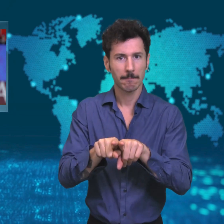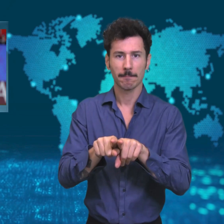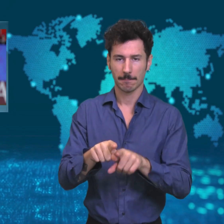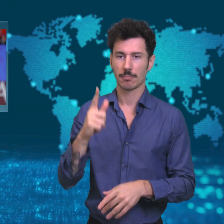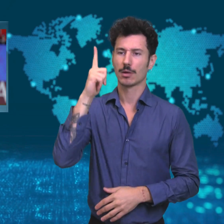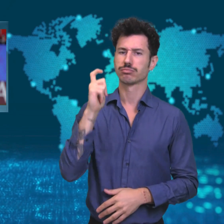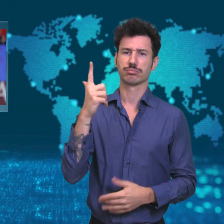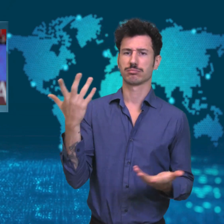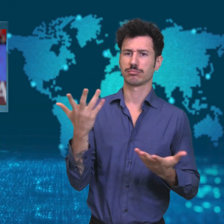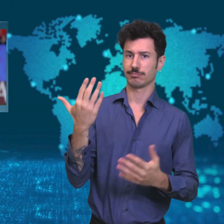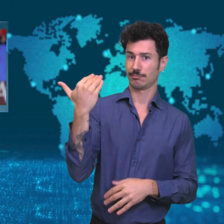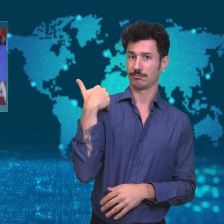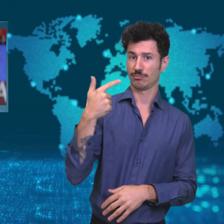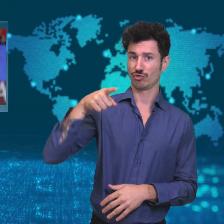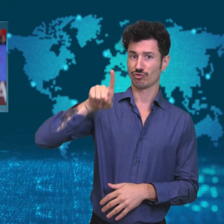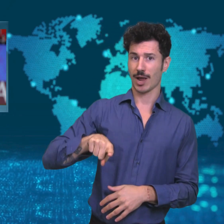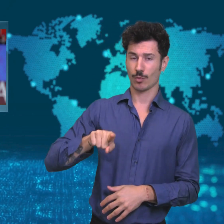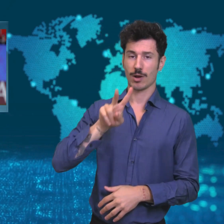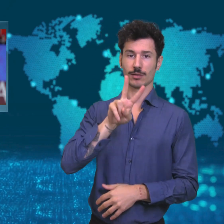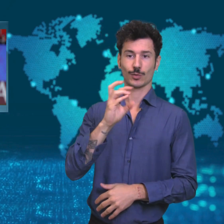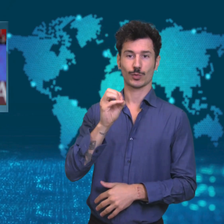bonuses since January 2020.